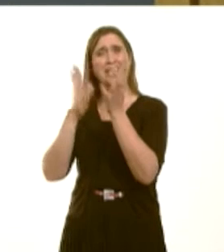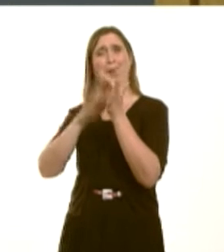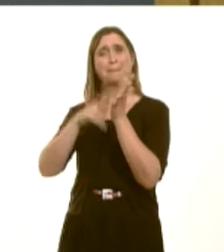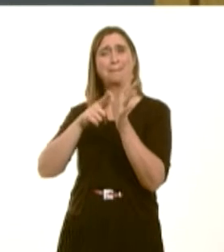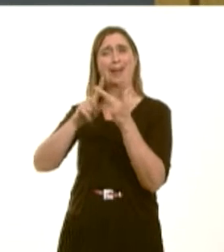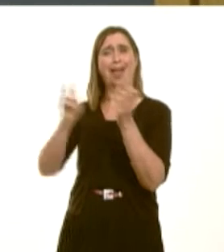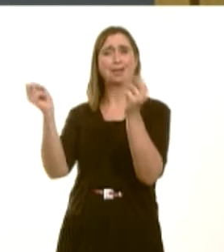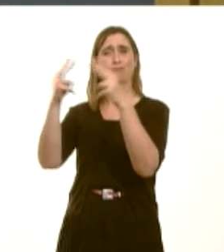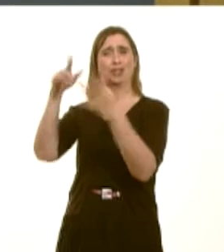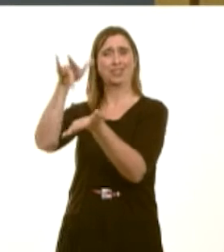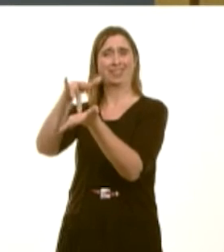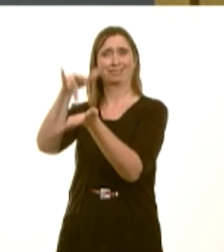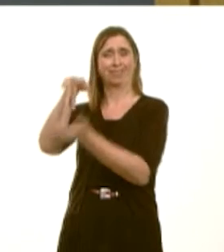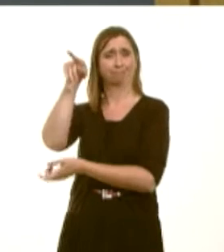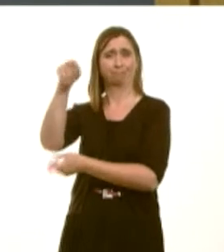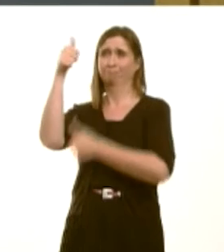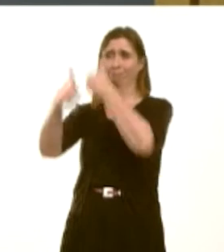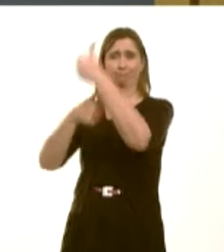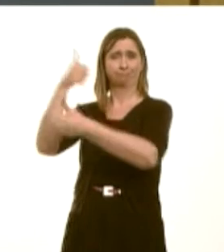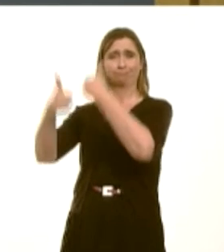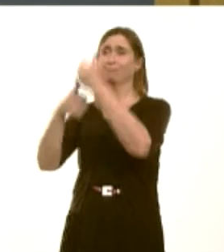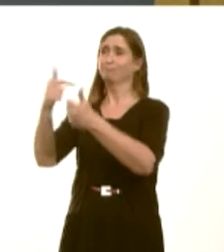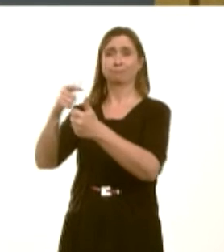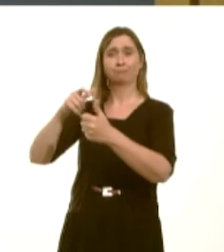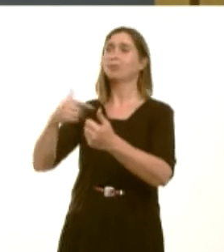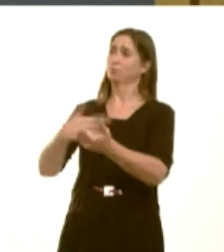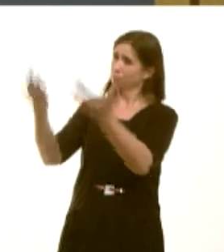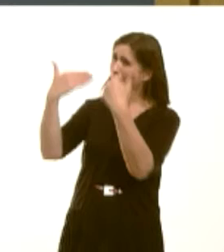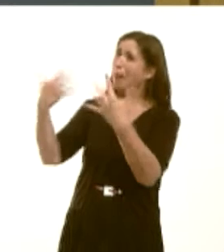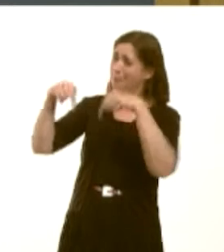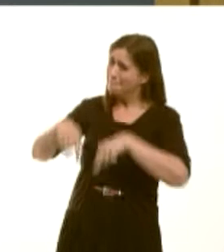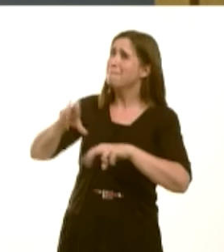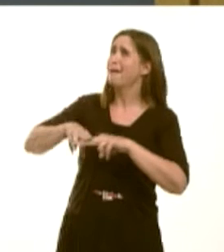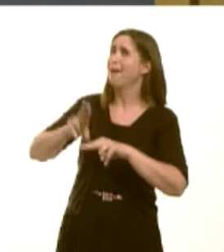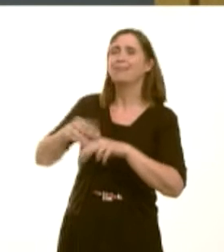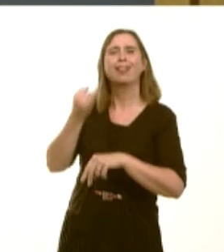It was wonderful to welcome the team here to Cardiff, where they held an exhibition last week.